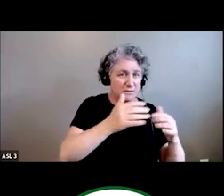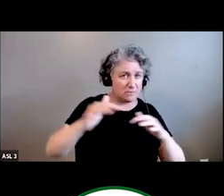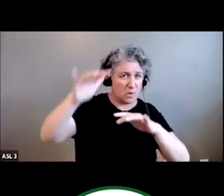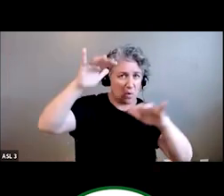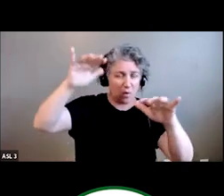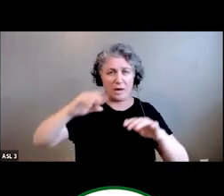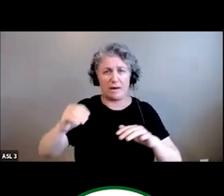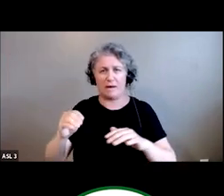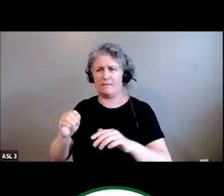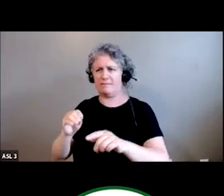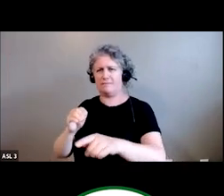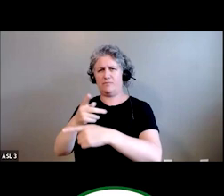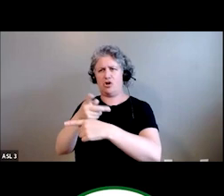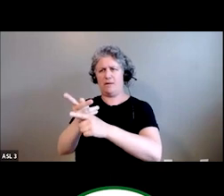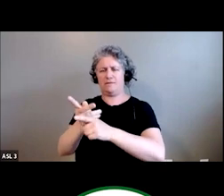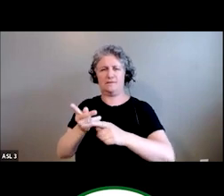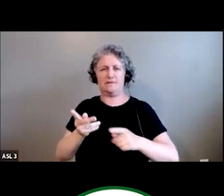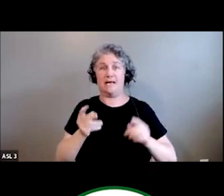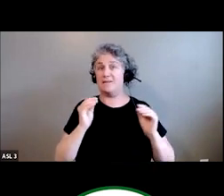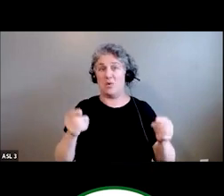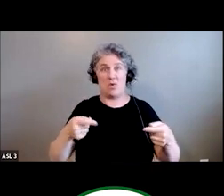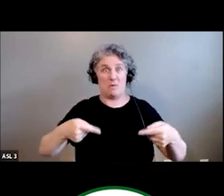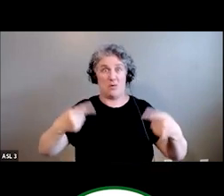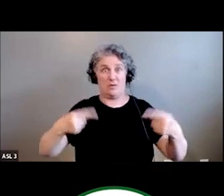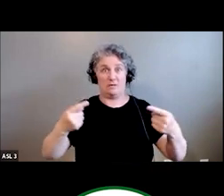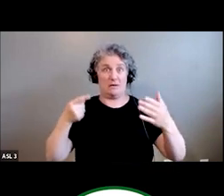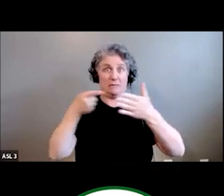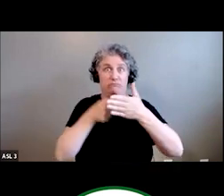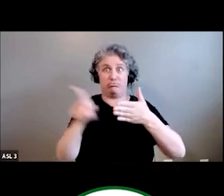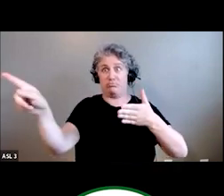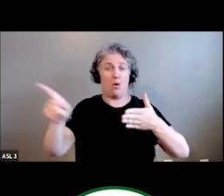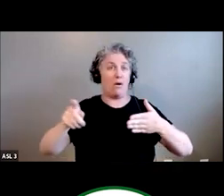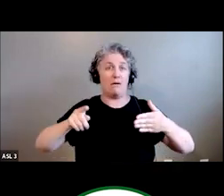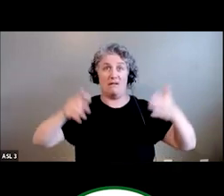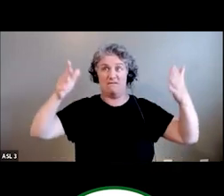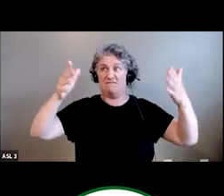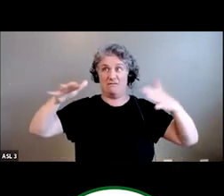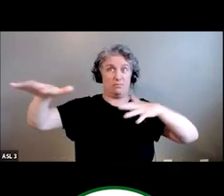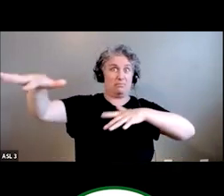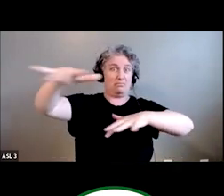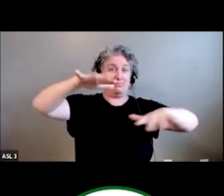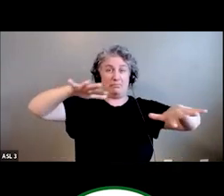They don't stop at one park or they don't stop in one area. They really spread quite easily into.